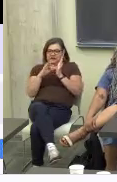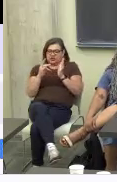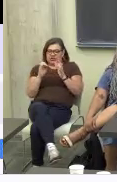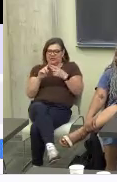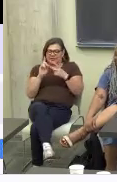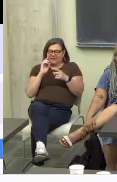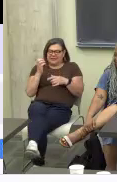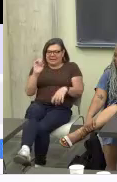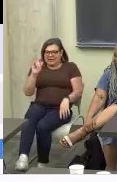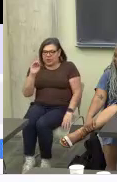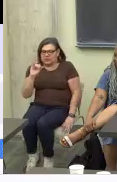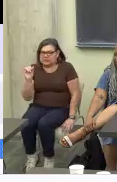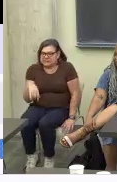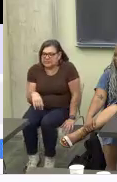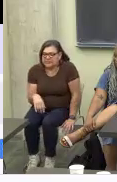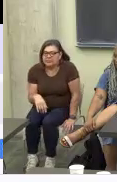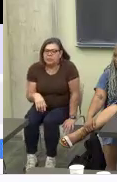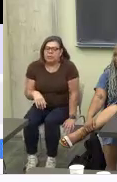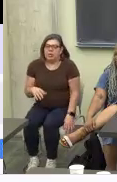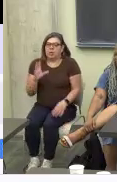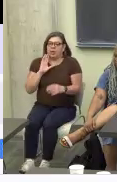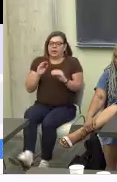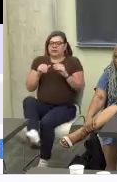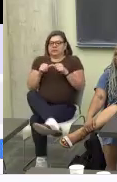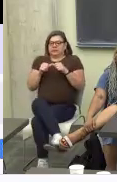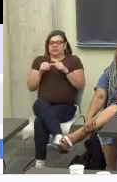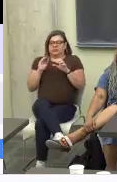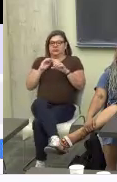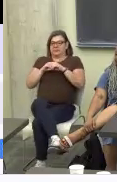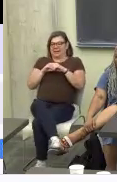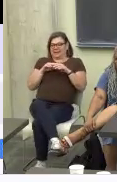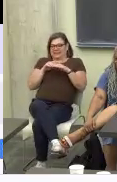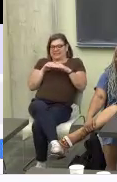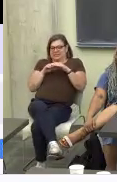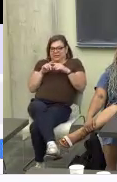You know, by embedding accessibility in everybody's job that create something